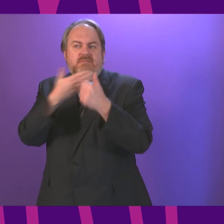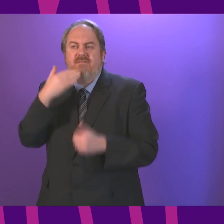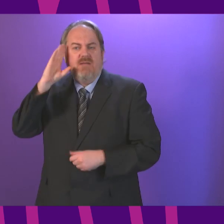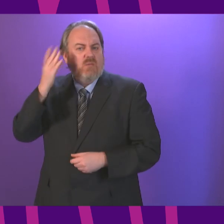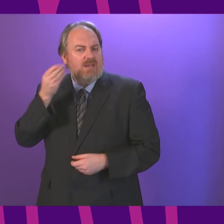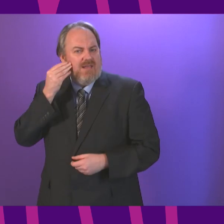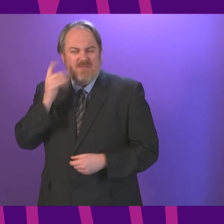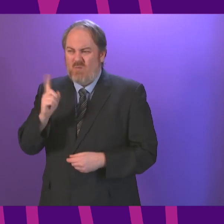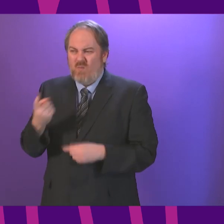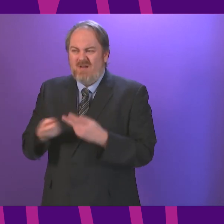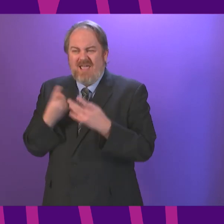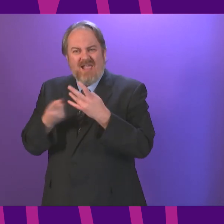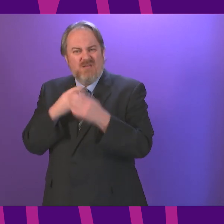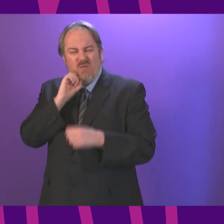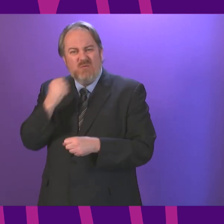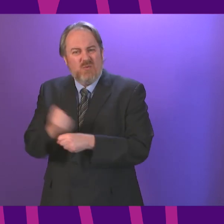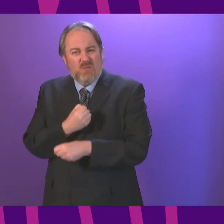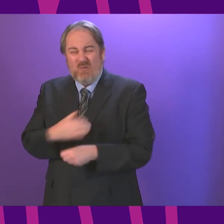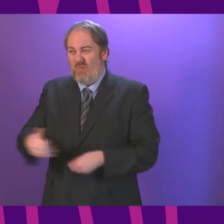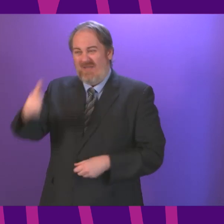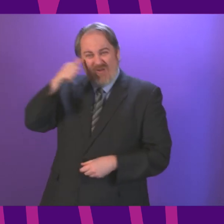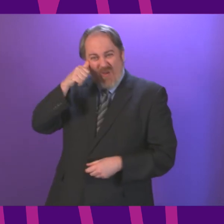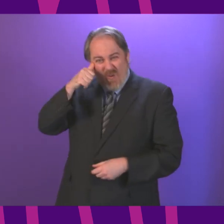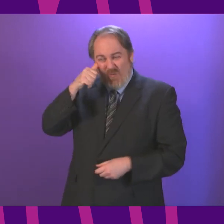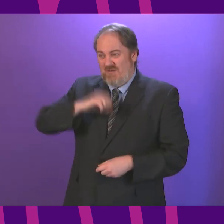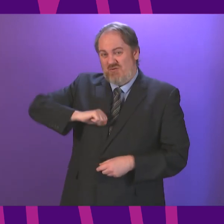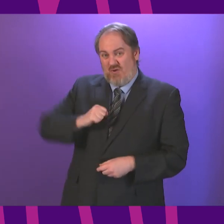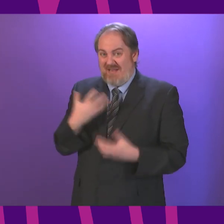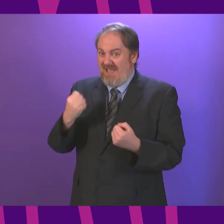if there was not already a serious problem in Scotland with a deeply entrenched attainment gap.